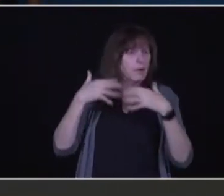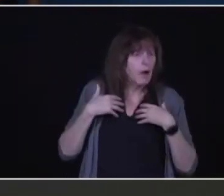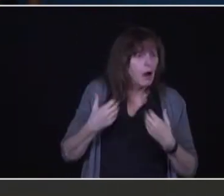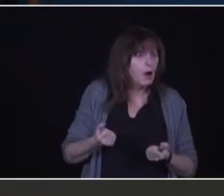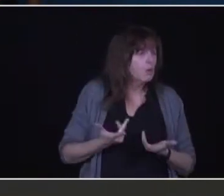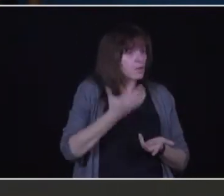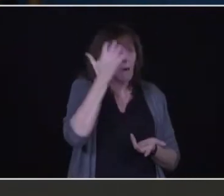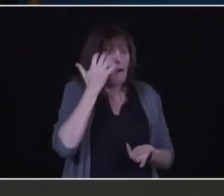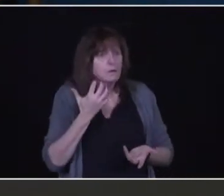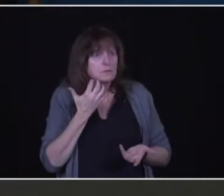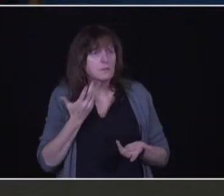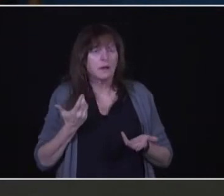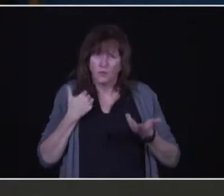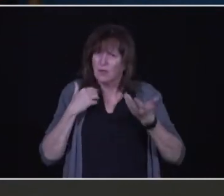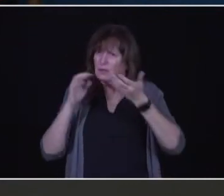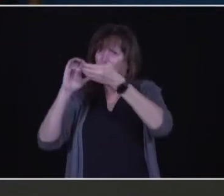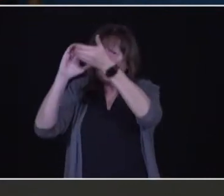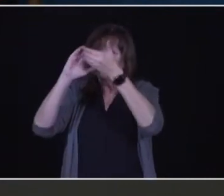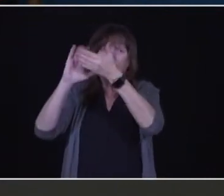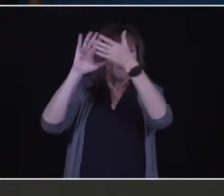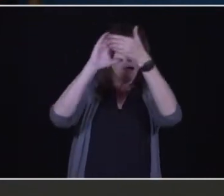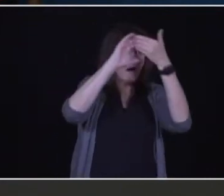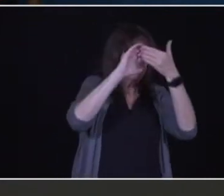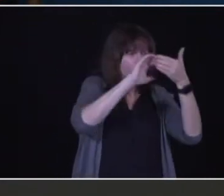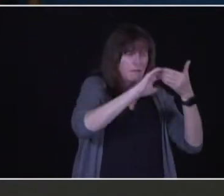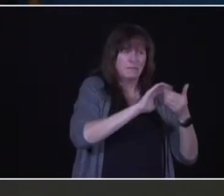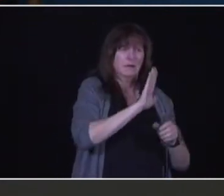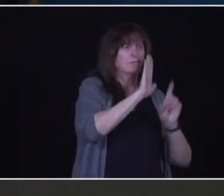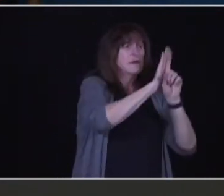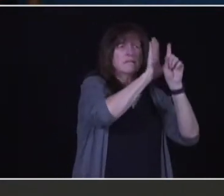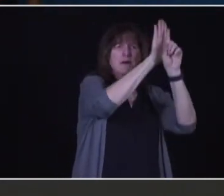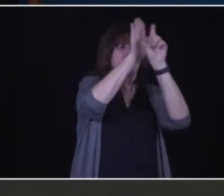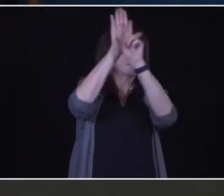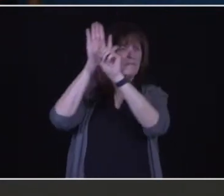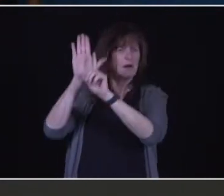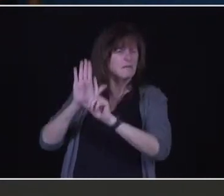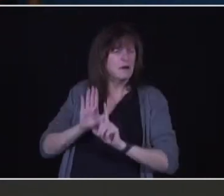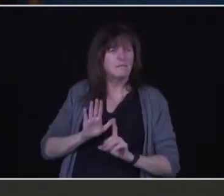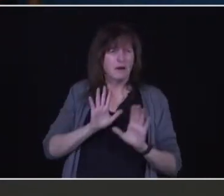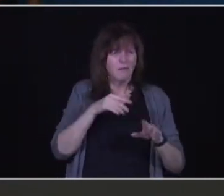volunteers and theirre to get testing done but I hear what you are talking about and I'm sure